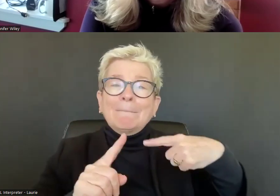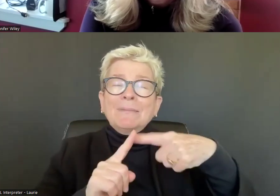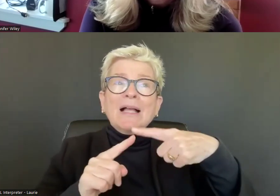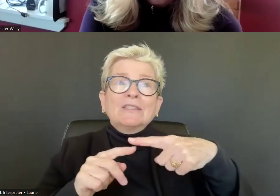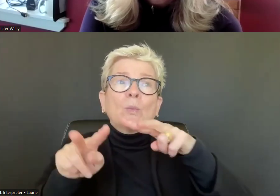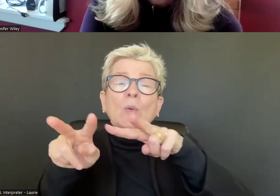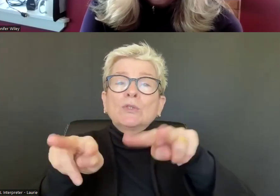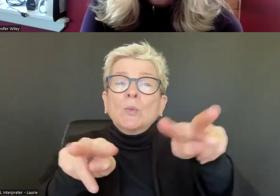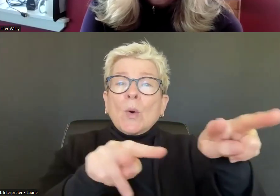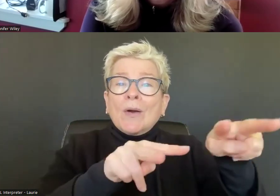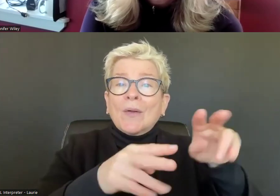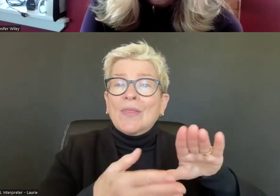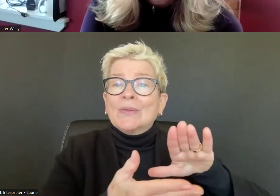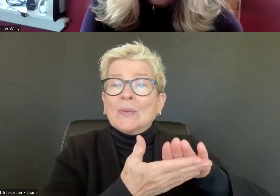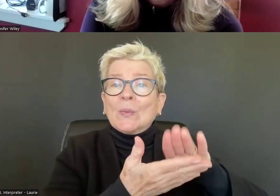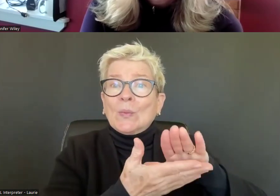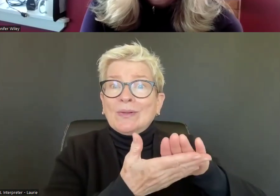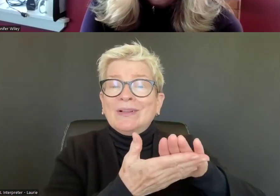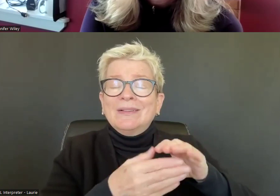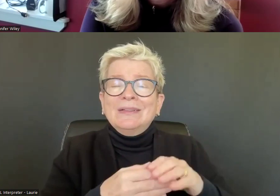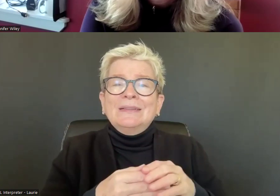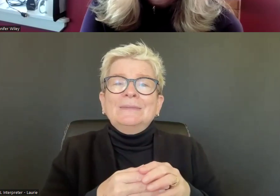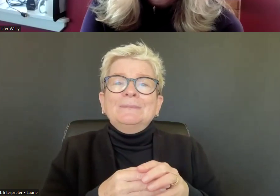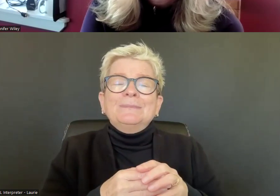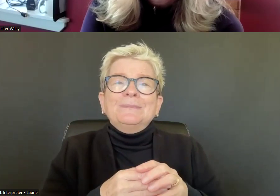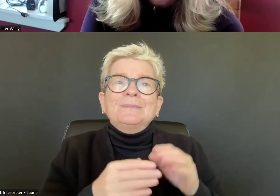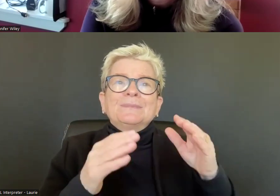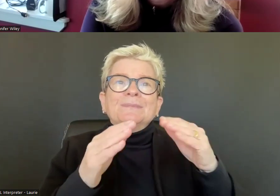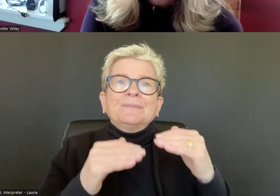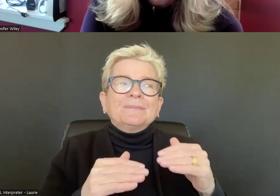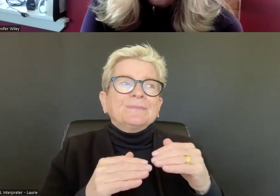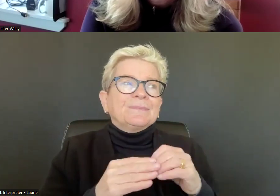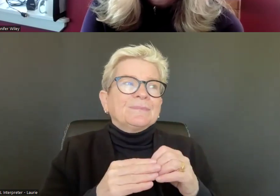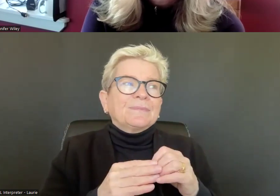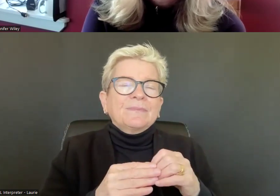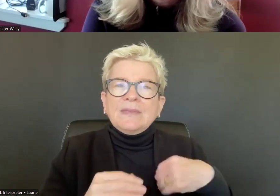different parts of the school and then also receiving, you know, I listen to the parents